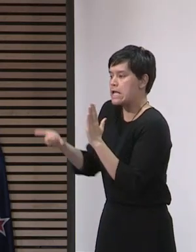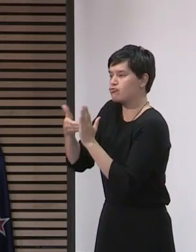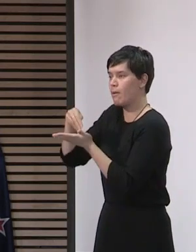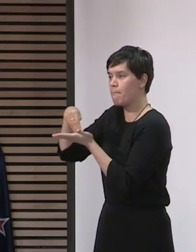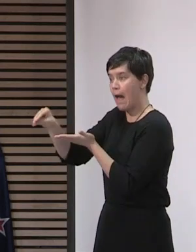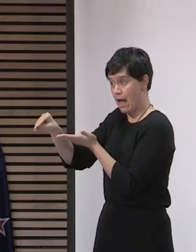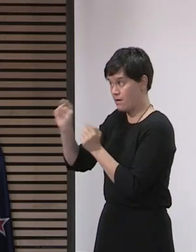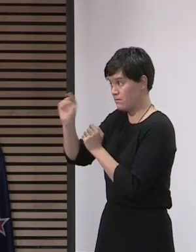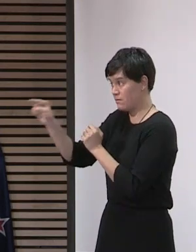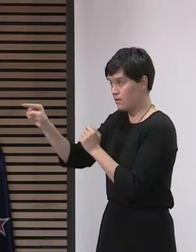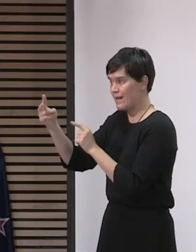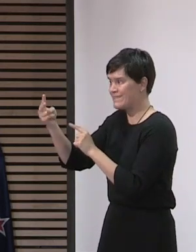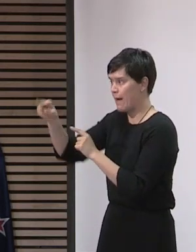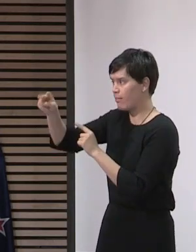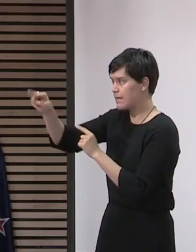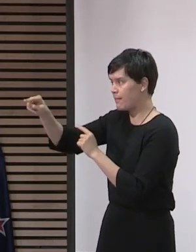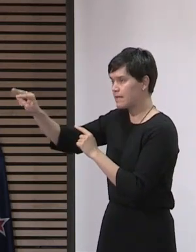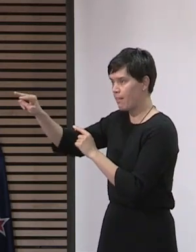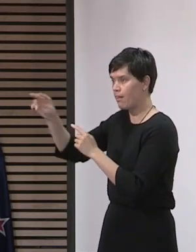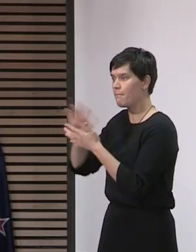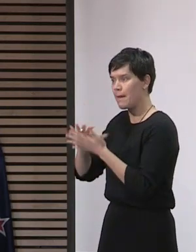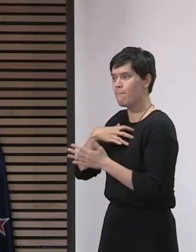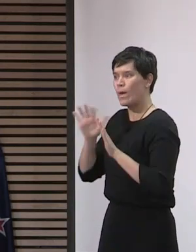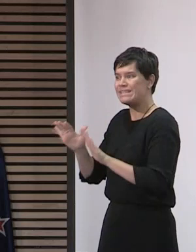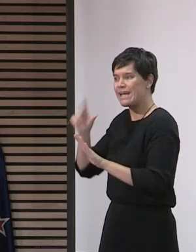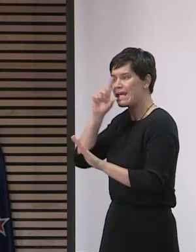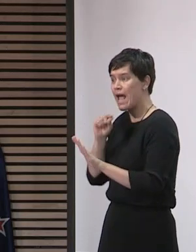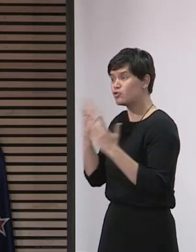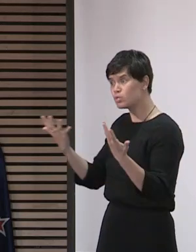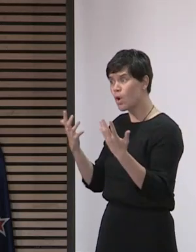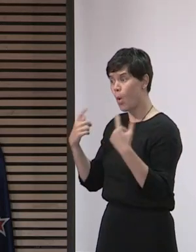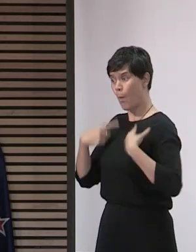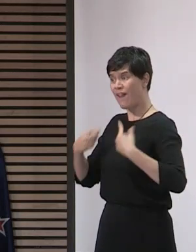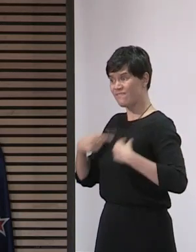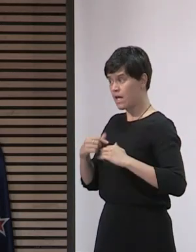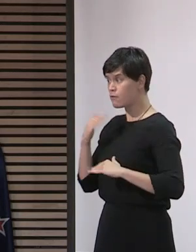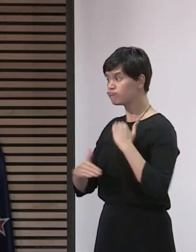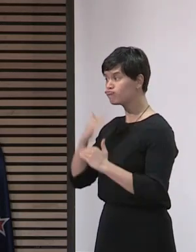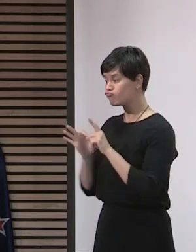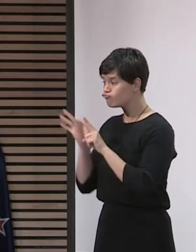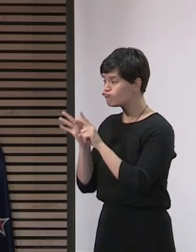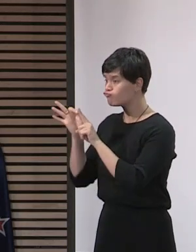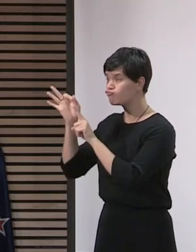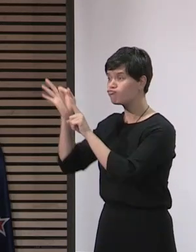Winter Energy Payment to cushion the blow of COVID, and the fact that we have continued to signal that we